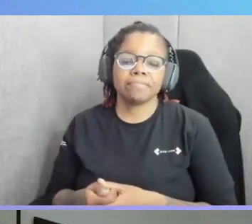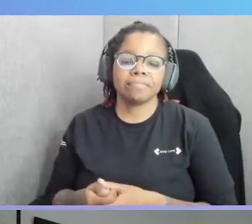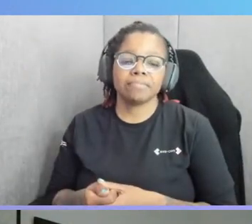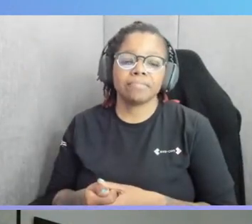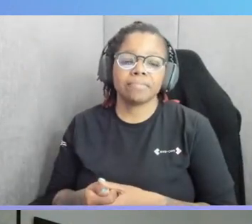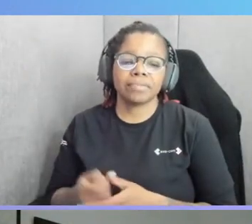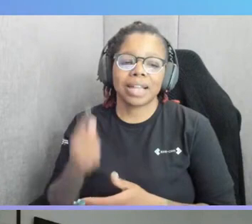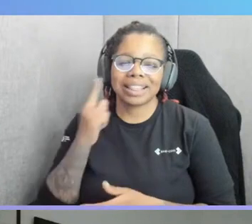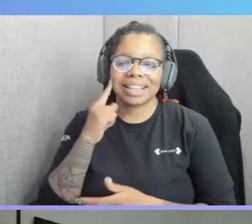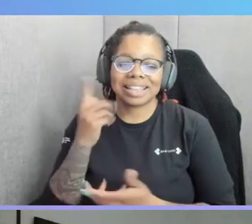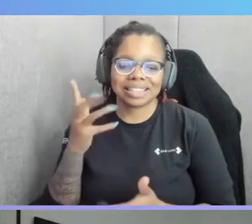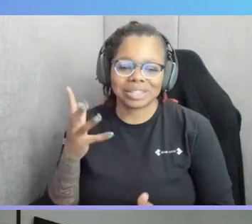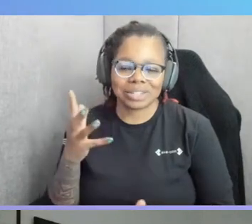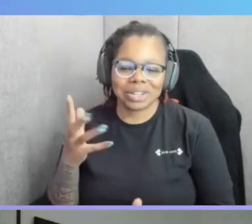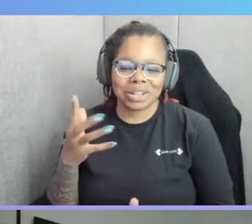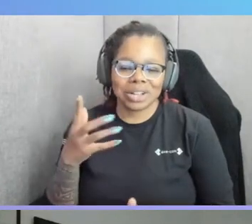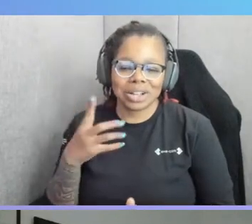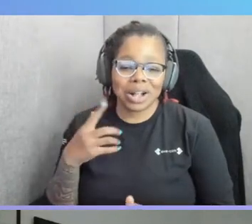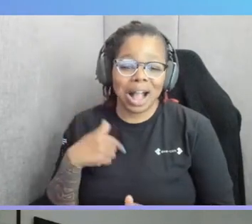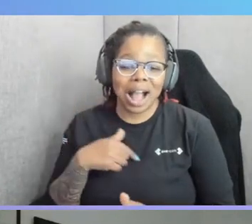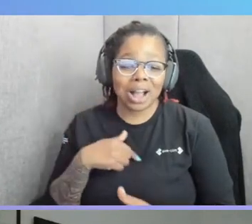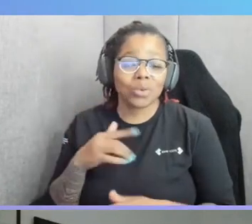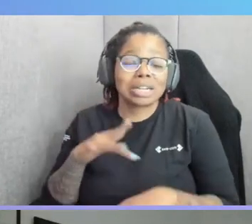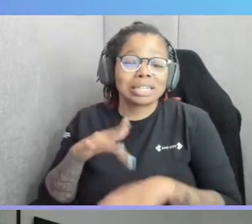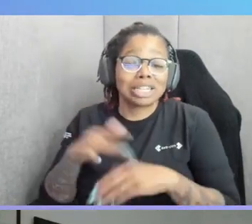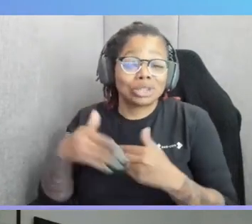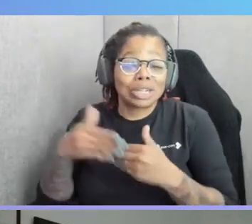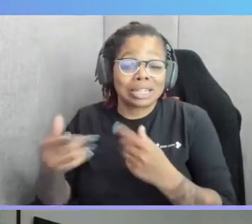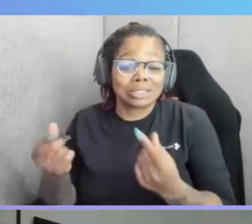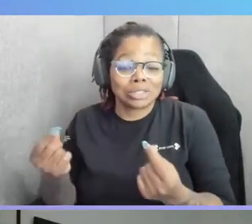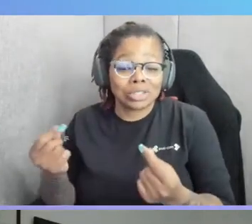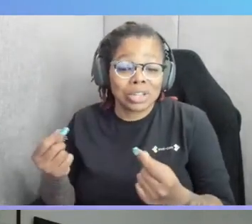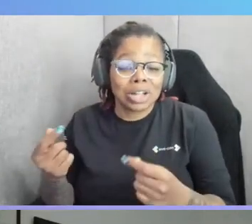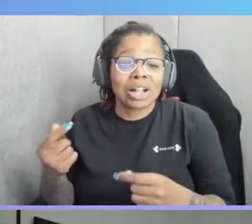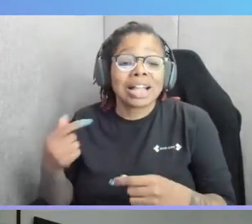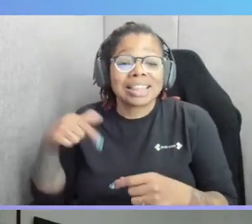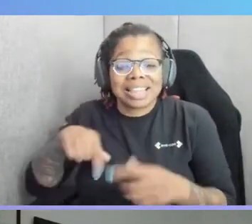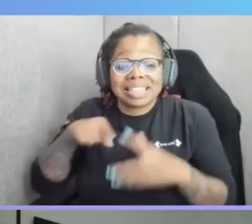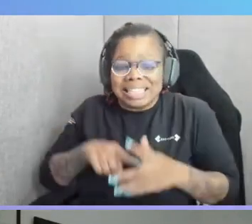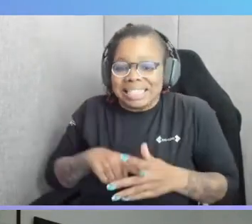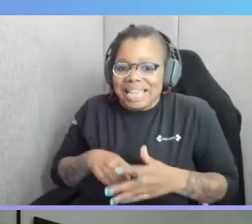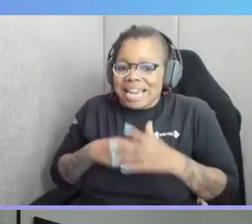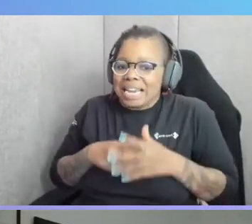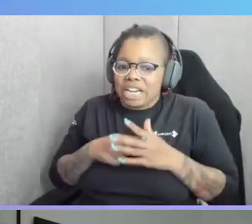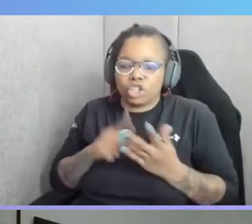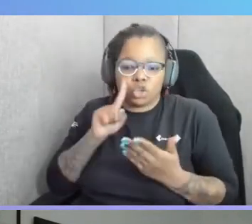think that's I, we kind of want to just touch on our next steps because where are we. This is the initial research. Um, we